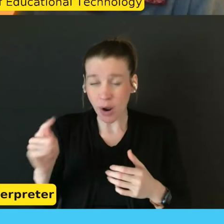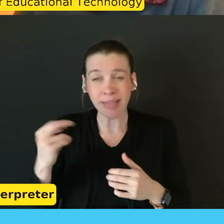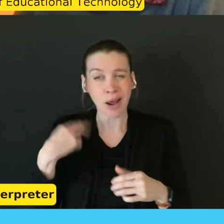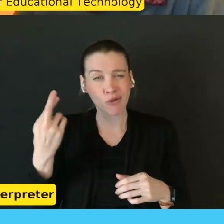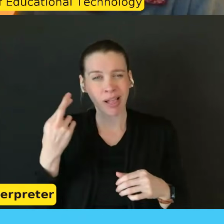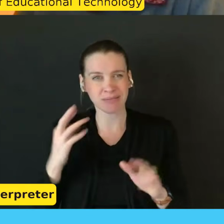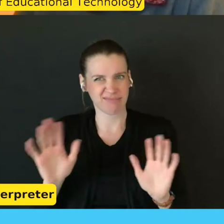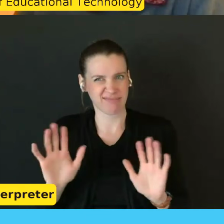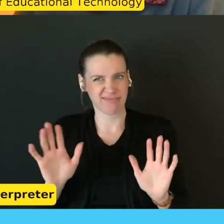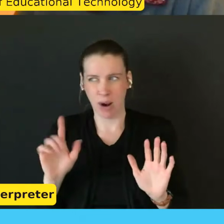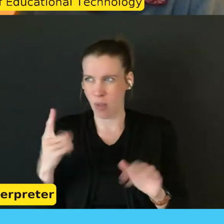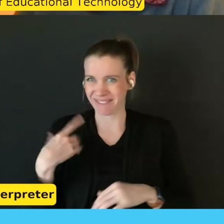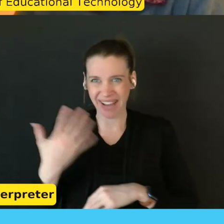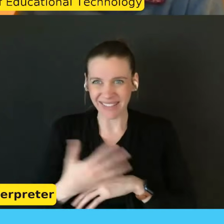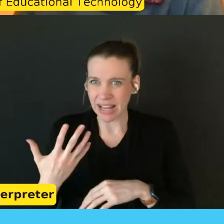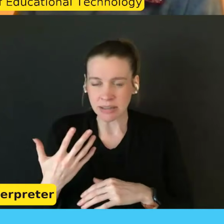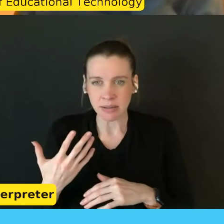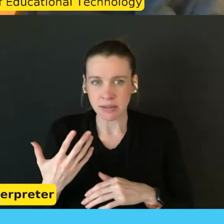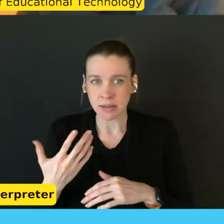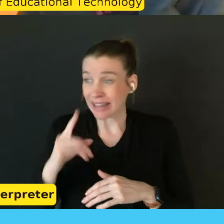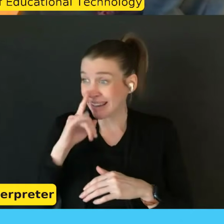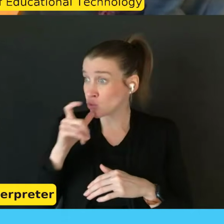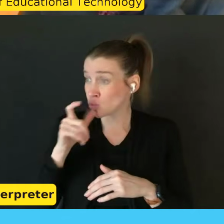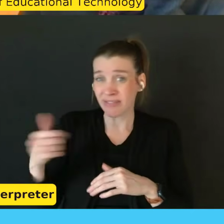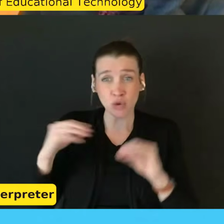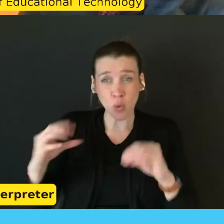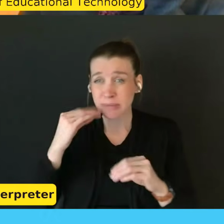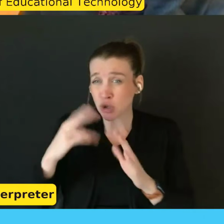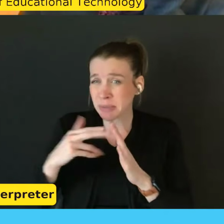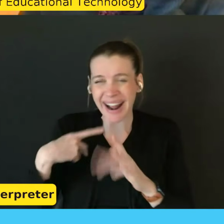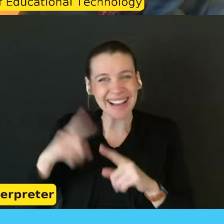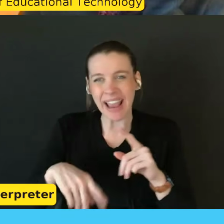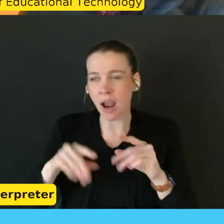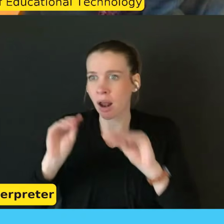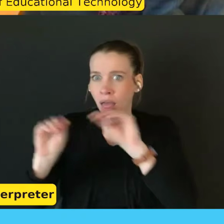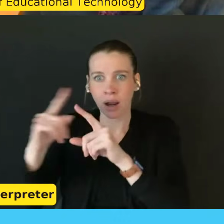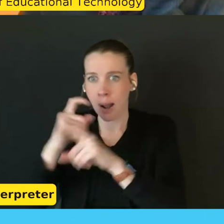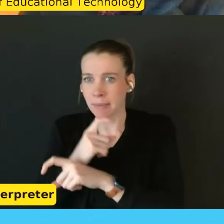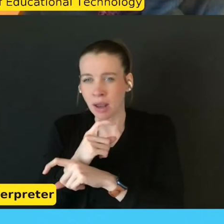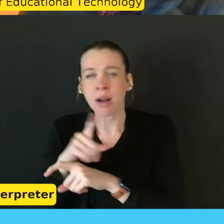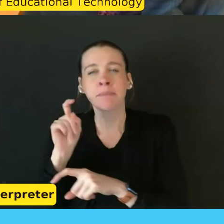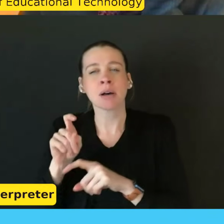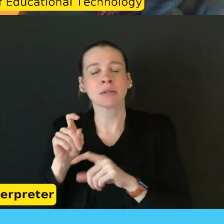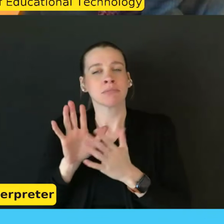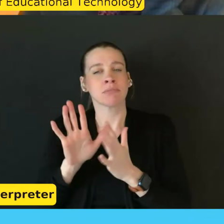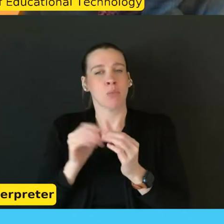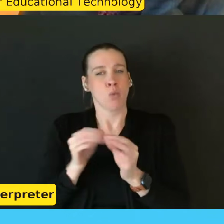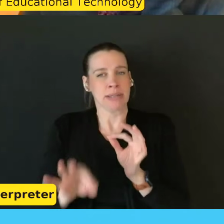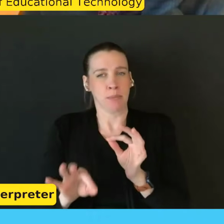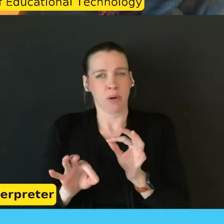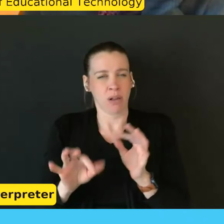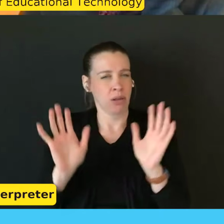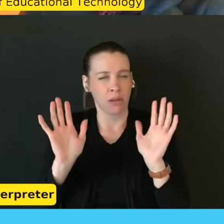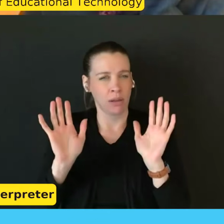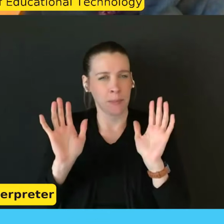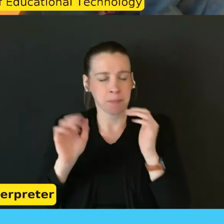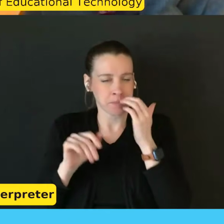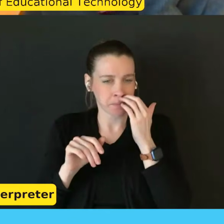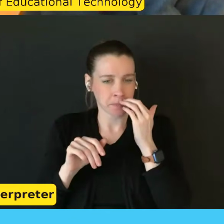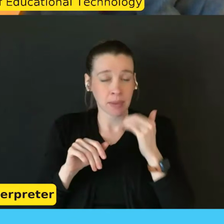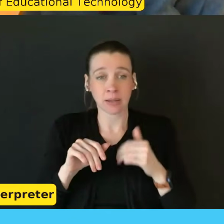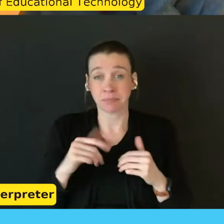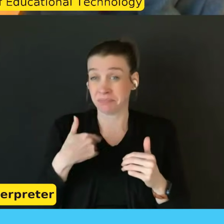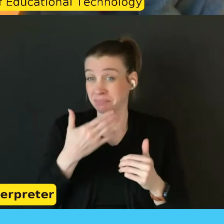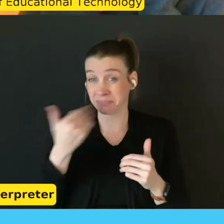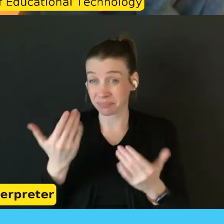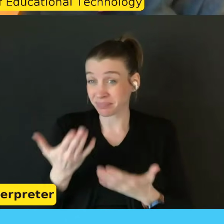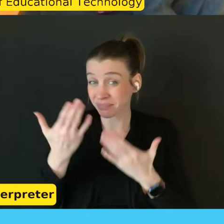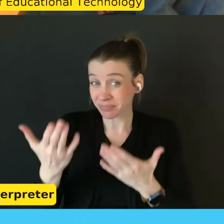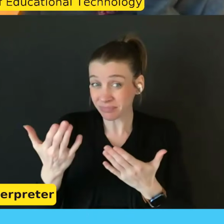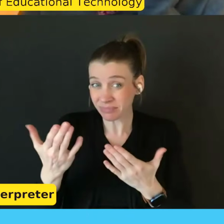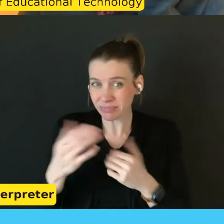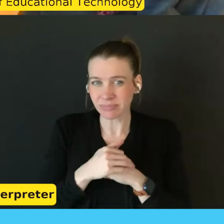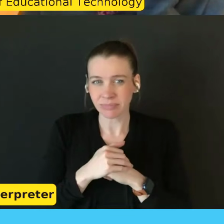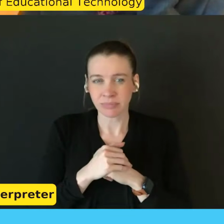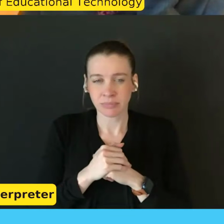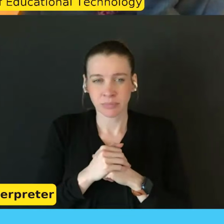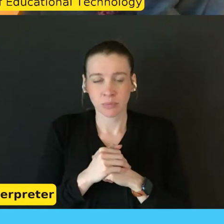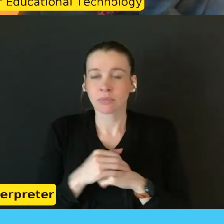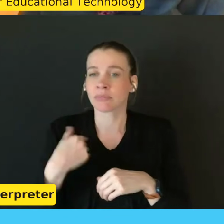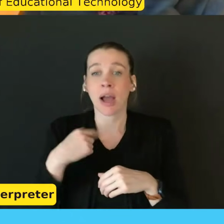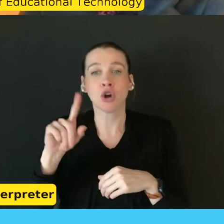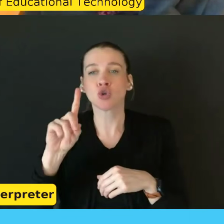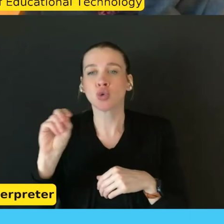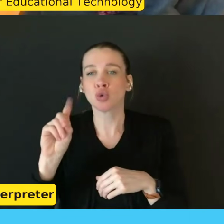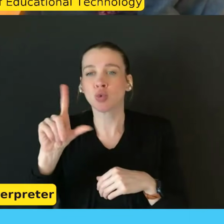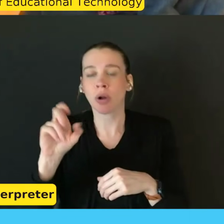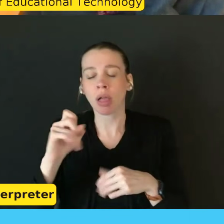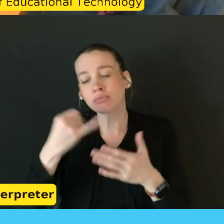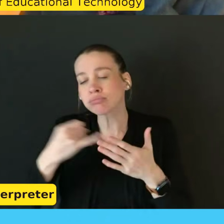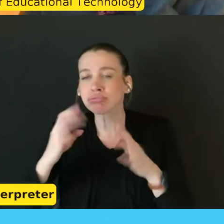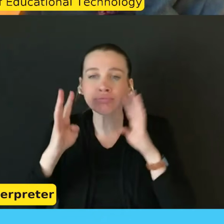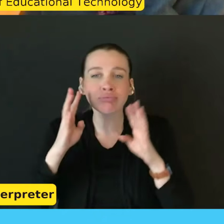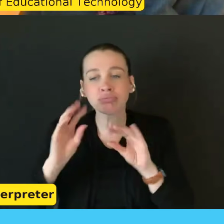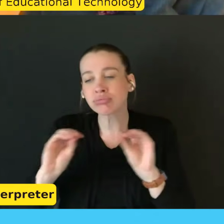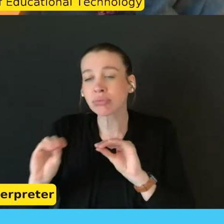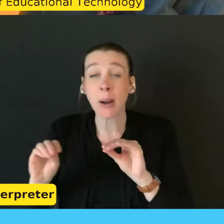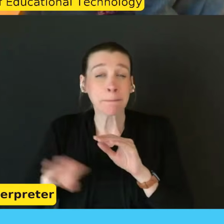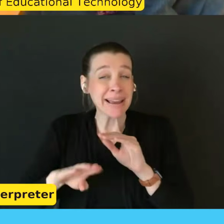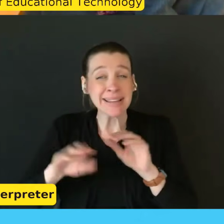That's the hardest part. Good question. You know, I think that one of the harders things for a person -- the hardest thing for a person wanting to create a simple mural. Our brains have a tendency to remain very literal. After all the years of during muralless I want to